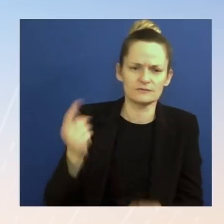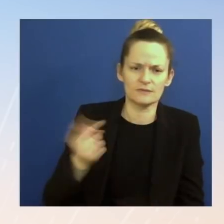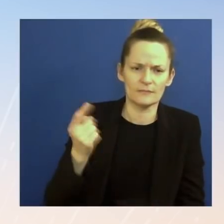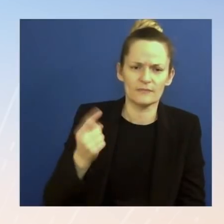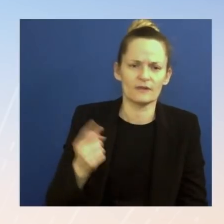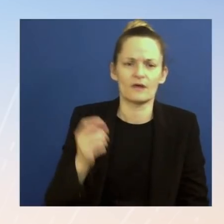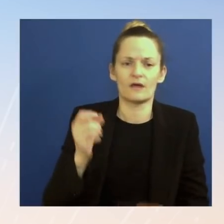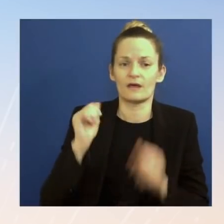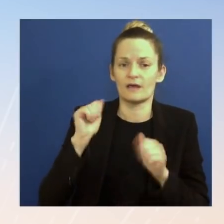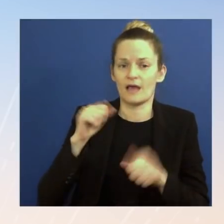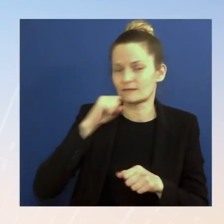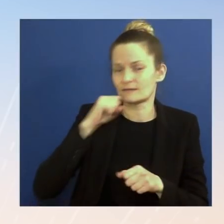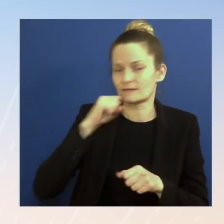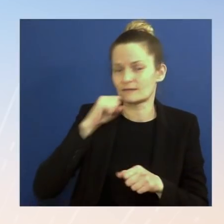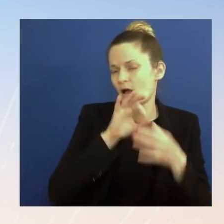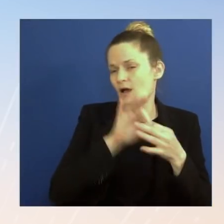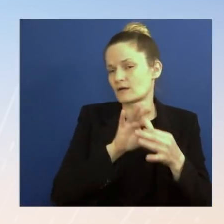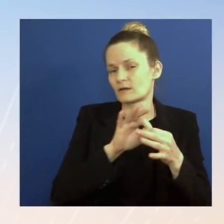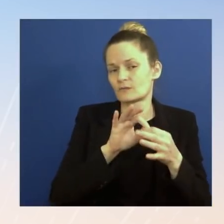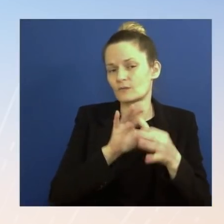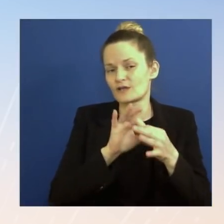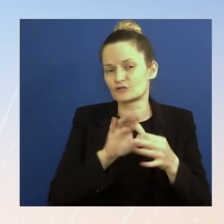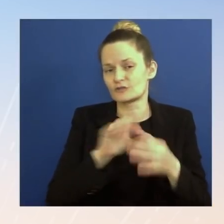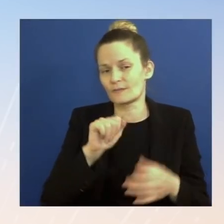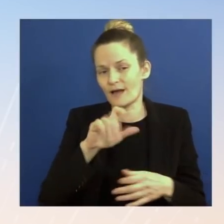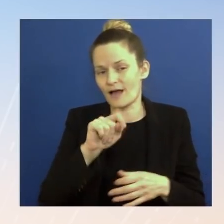The Press: Thank you very much, Jen. Two questions on Russia/Ukraine.